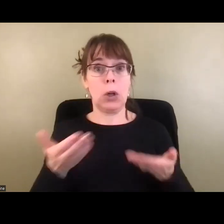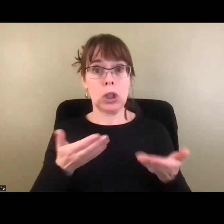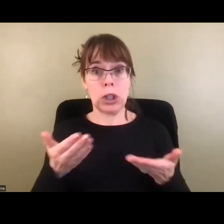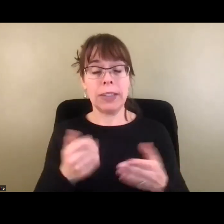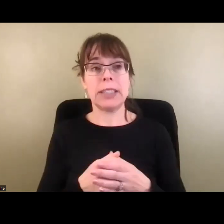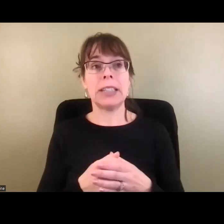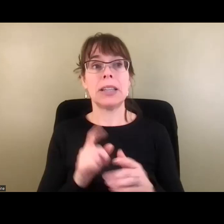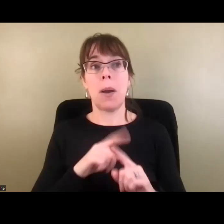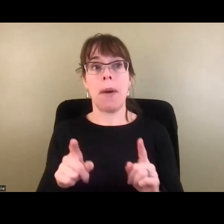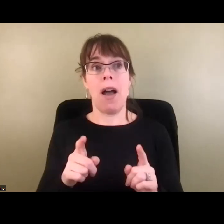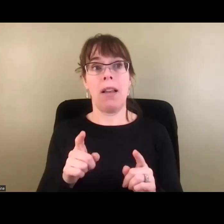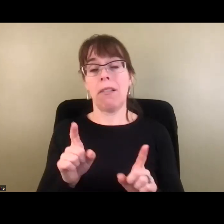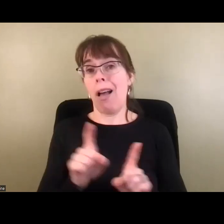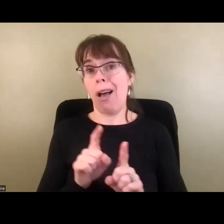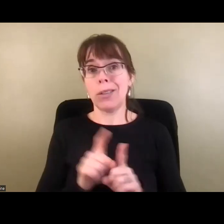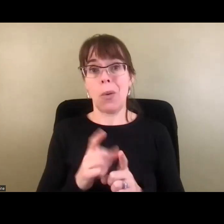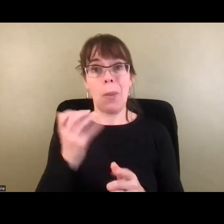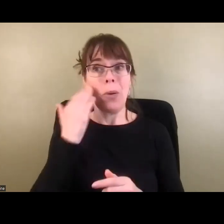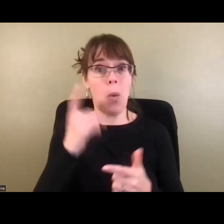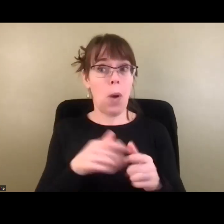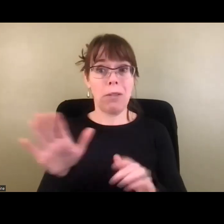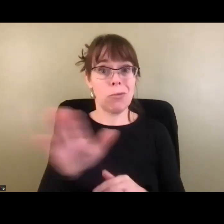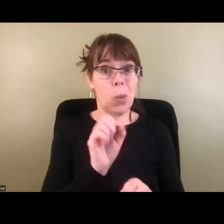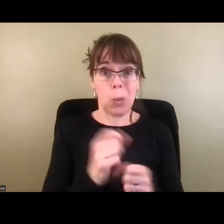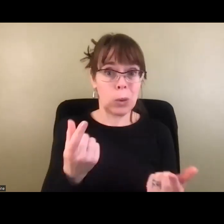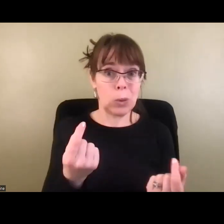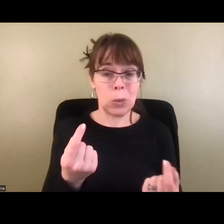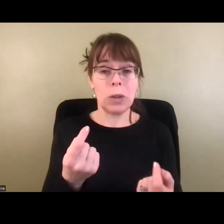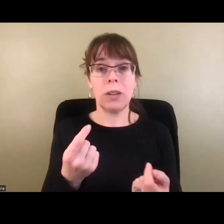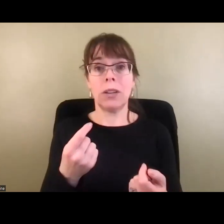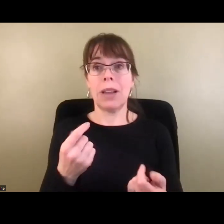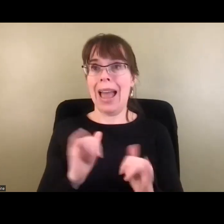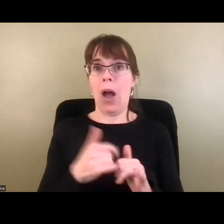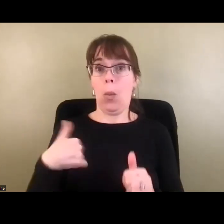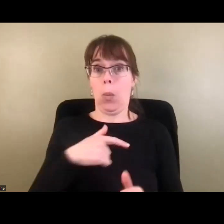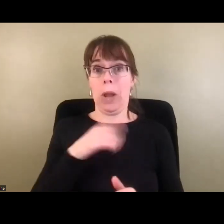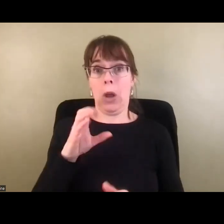But you know I also would love to know what all of you are doing. And how we at Cobalt can support your work as well.